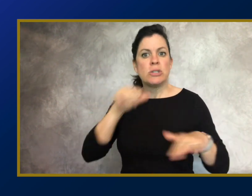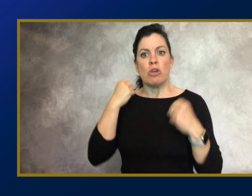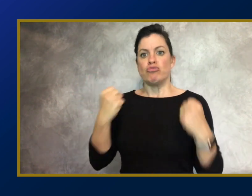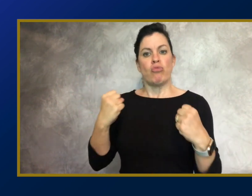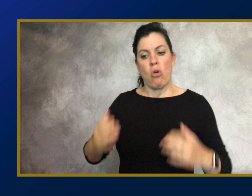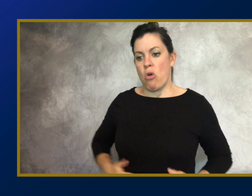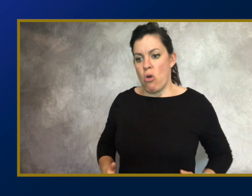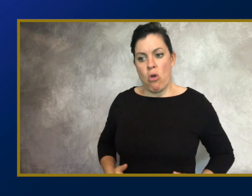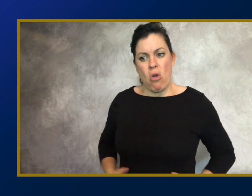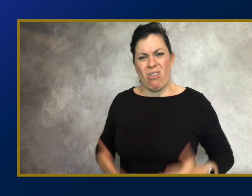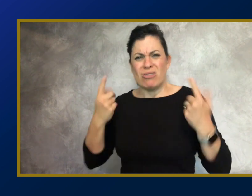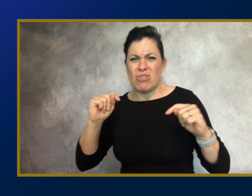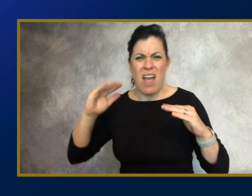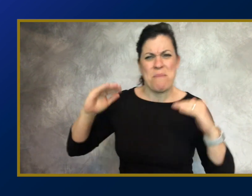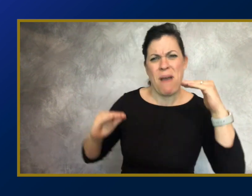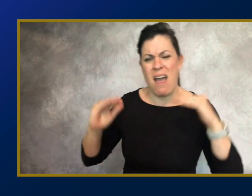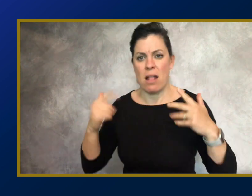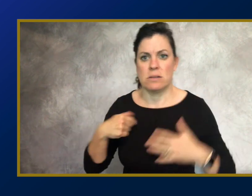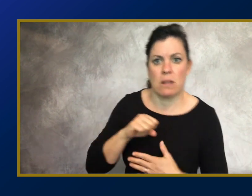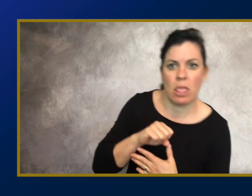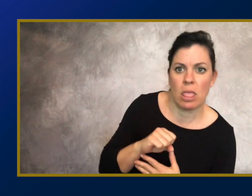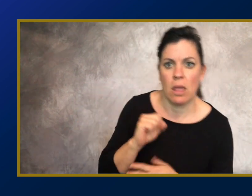balance and while they're trying to find that balance, they're trying to pay attention. And